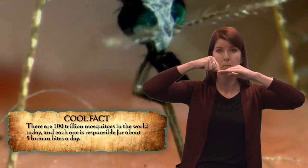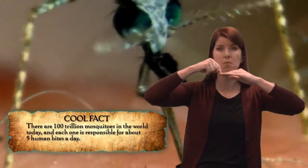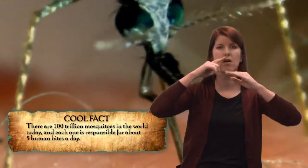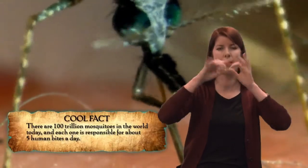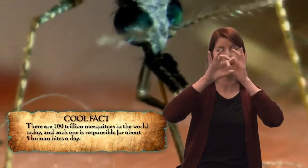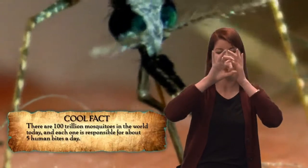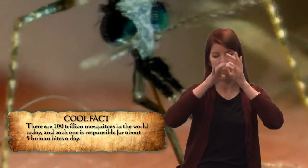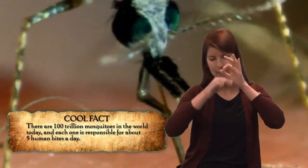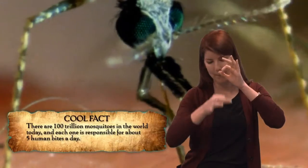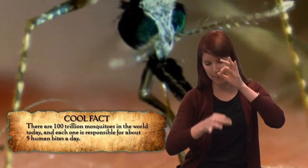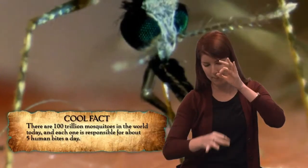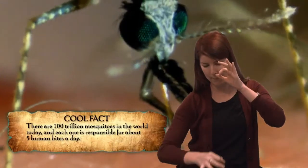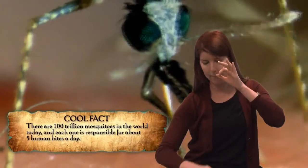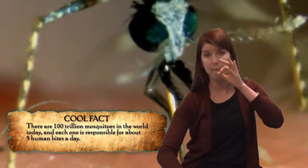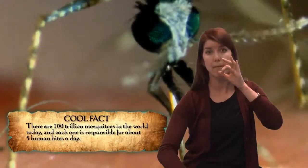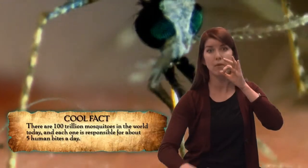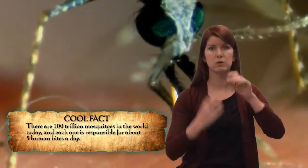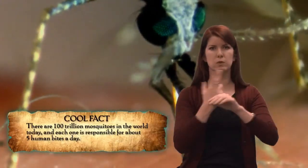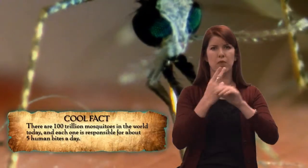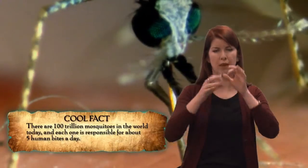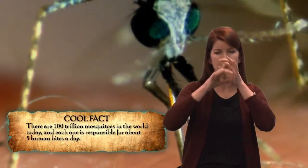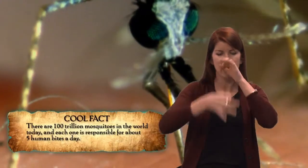and it sucks the blood up through these mouth parts.